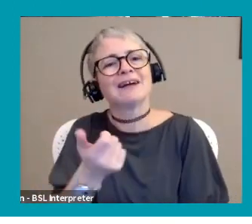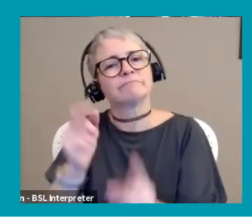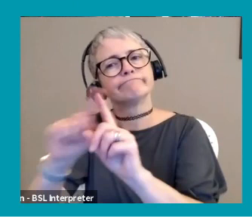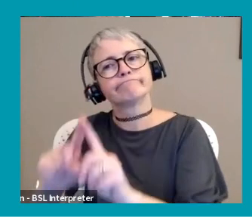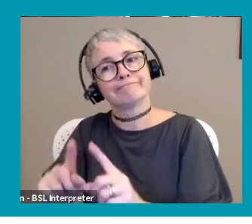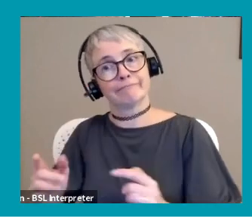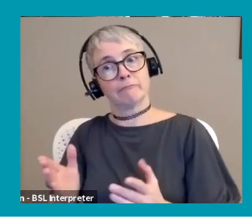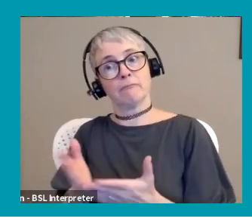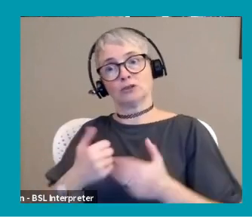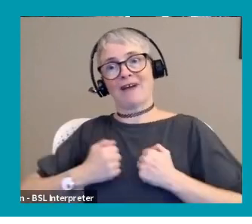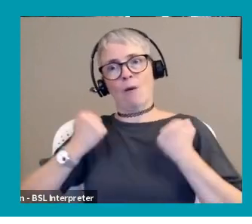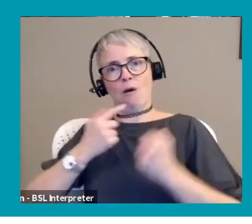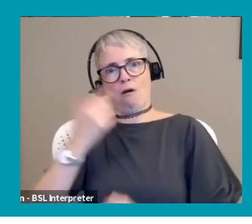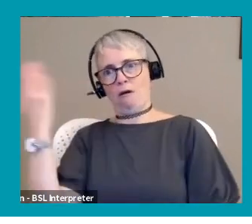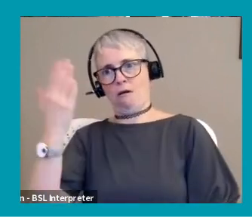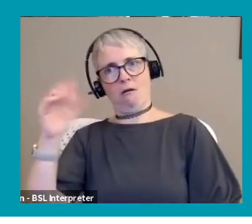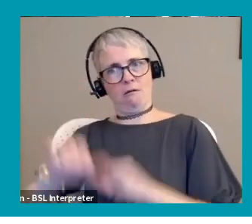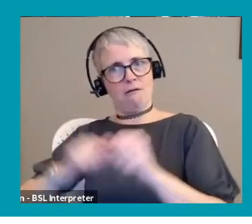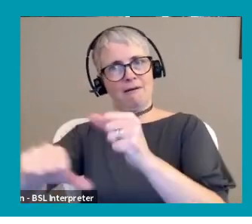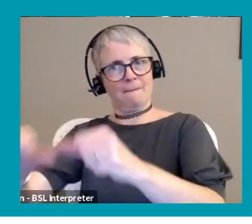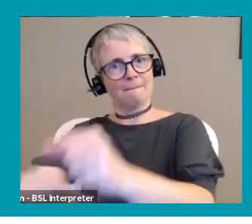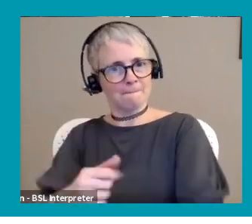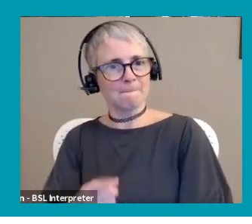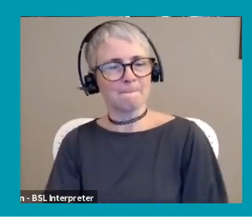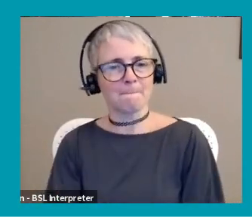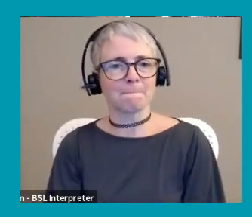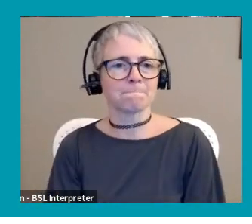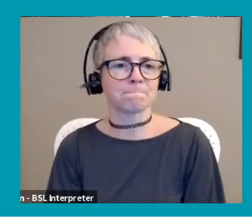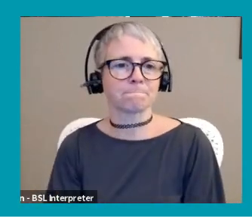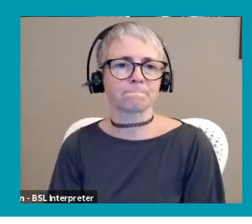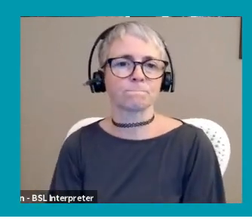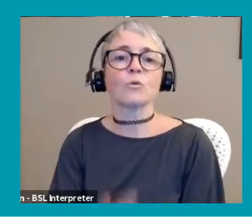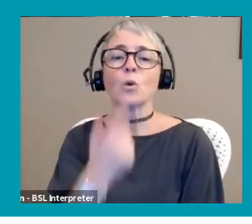part of your research into any organisation. You can also ask for help from us. It doesn't cost